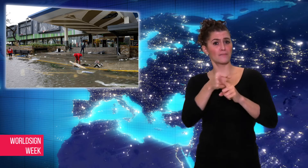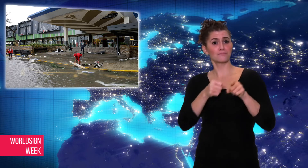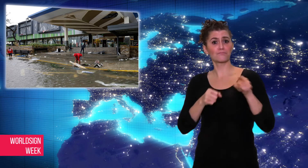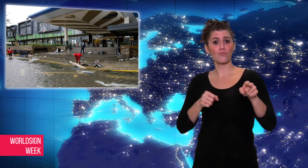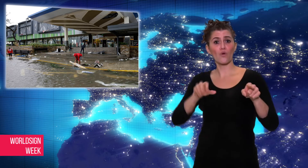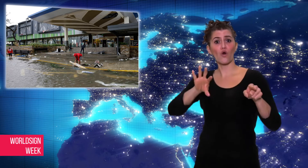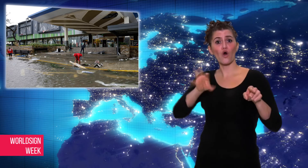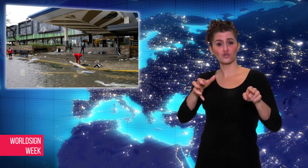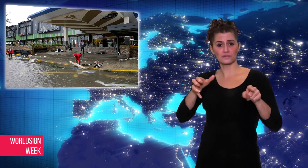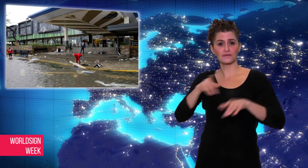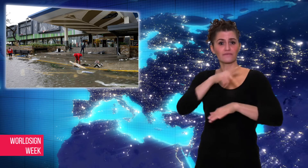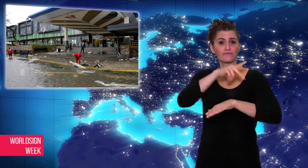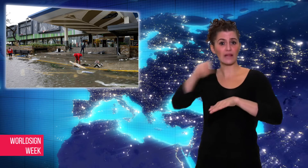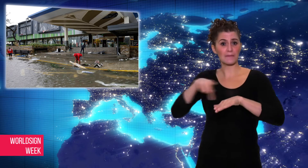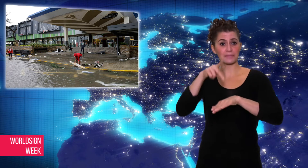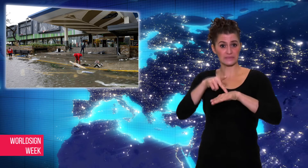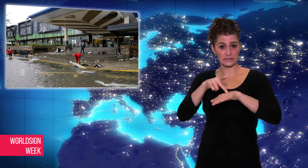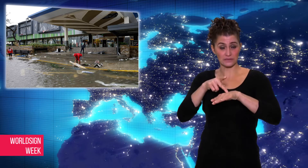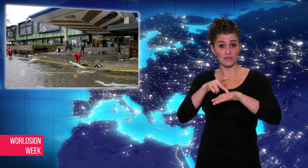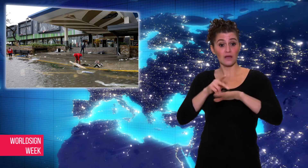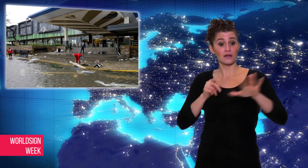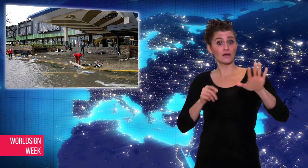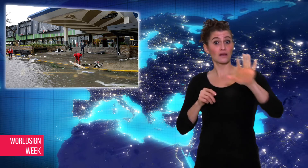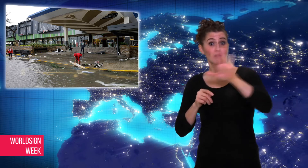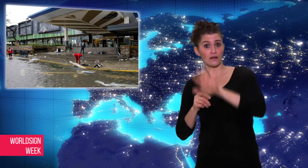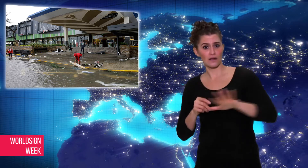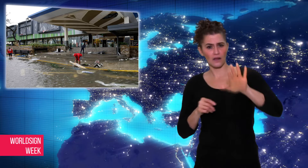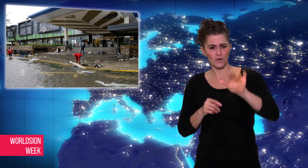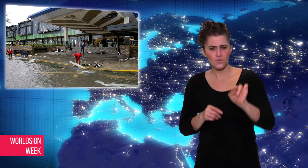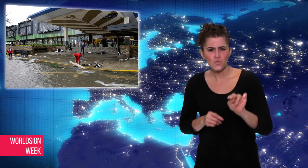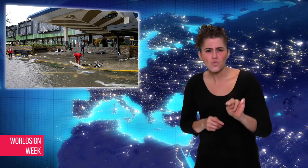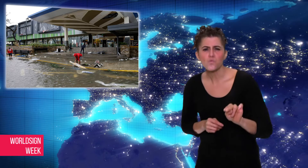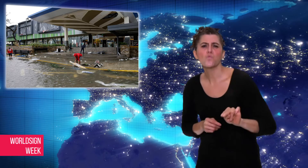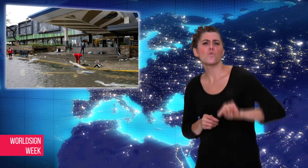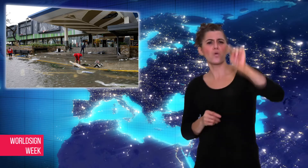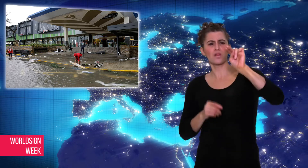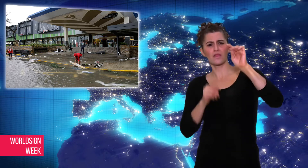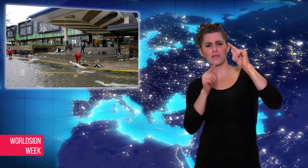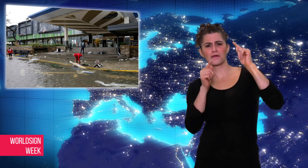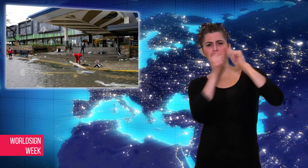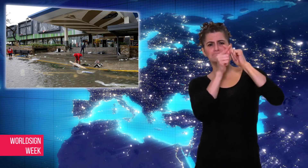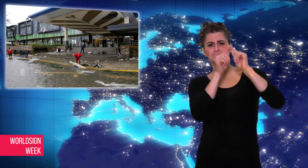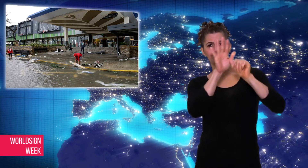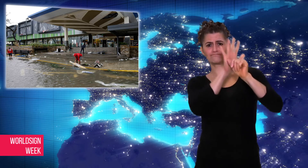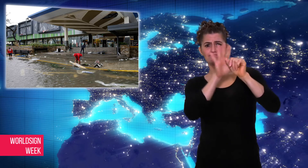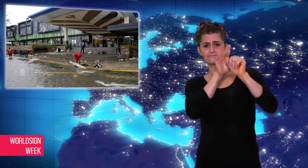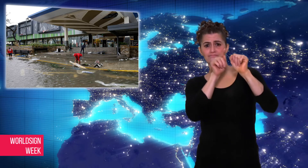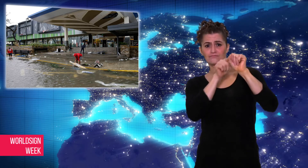northernmost part of the Philippines,